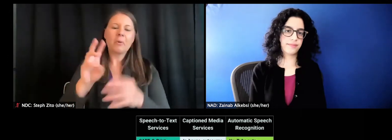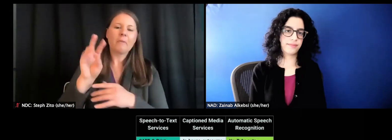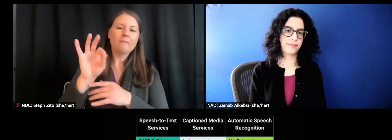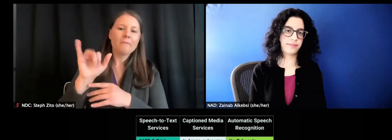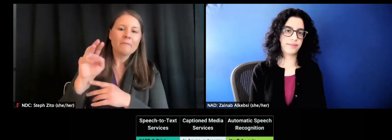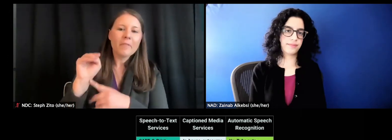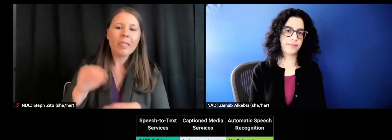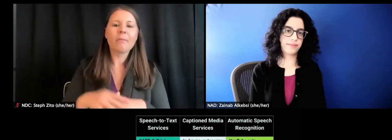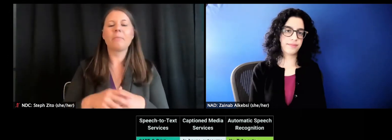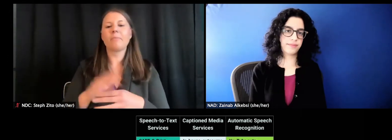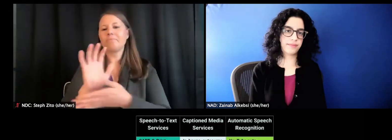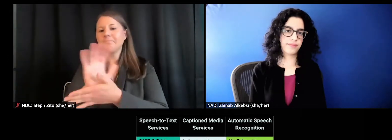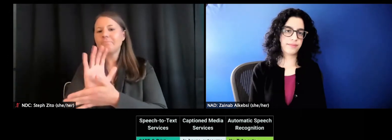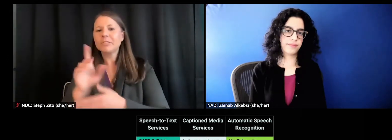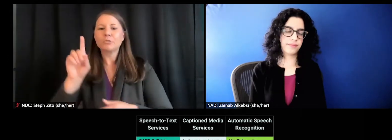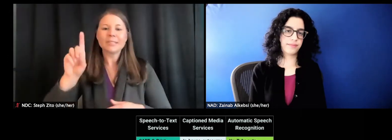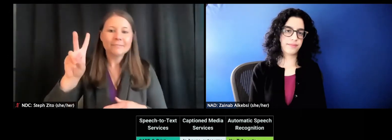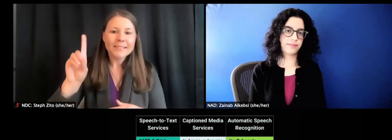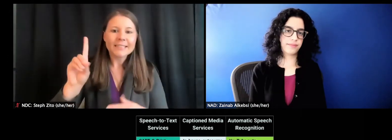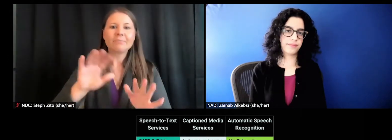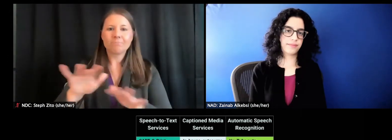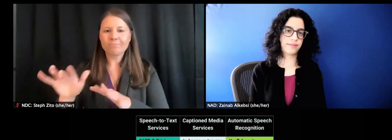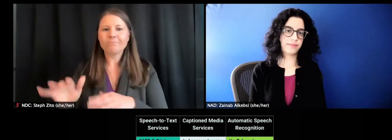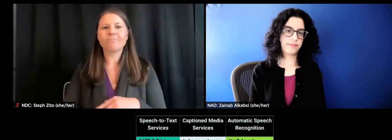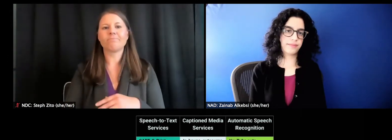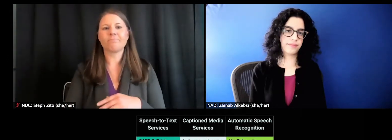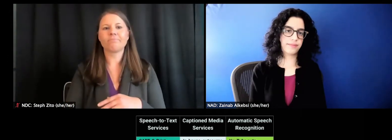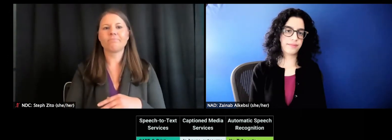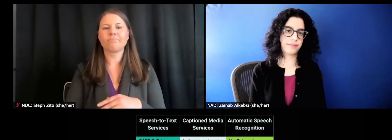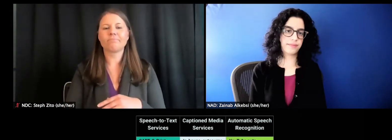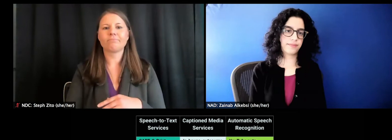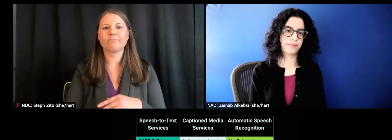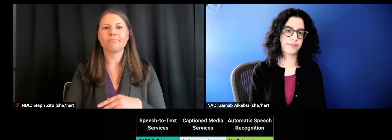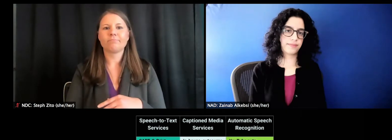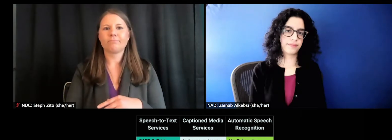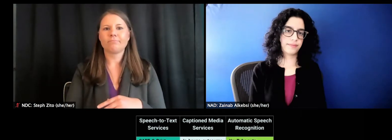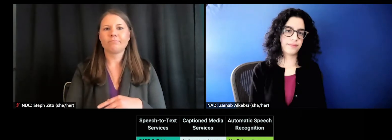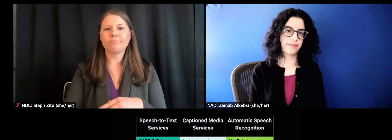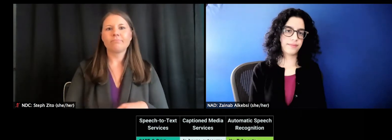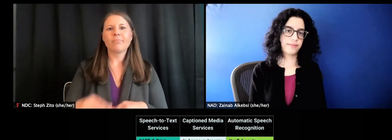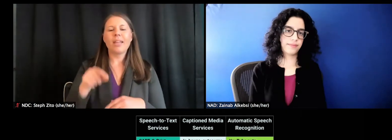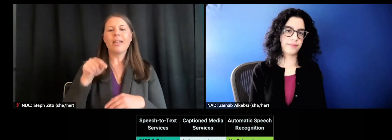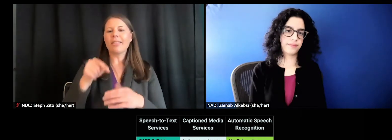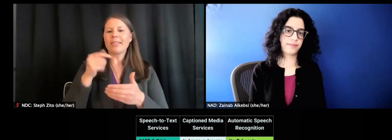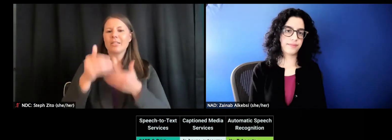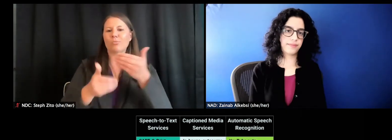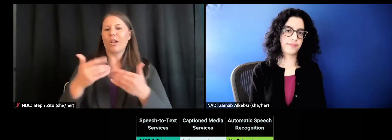This would apply, for example, to films, videos or DVDs.